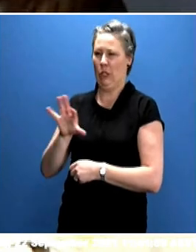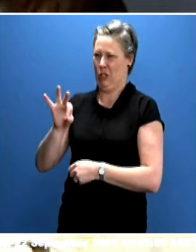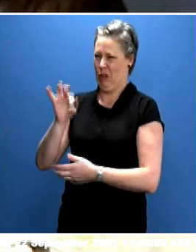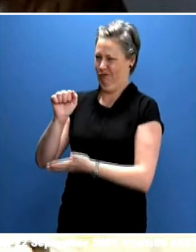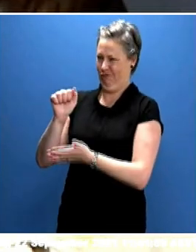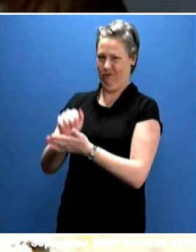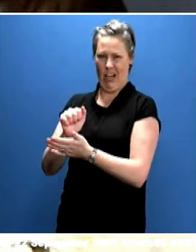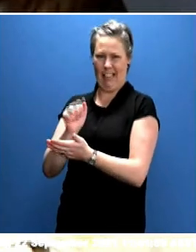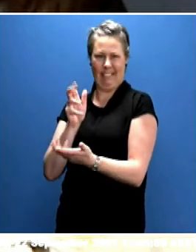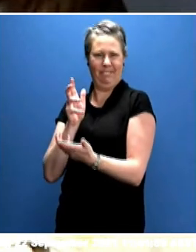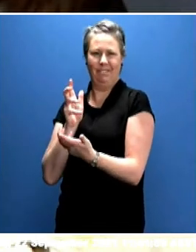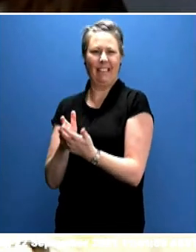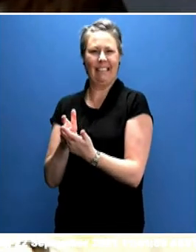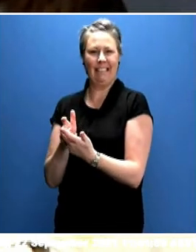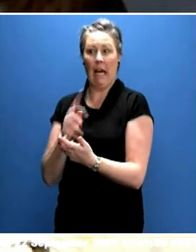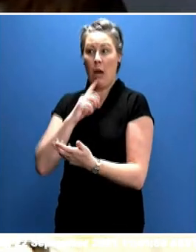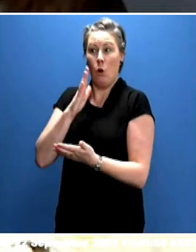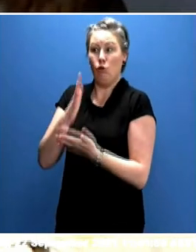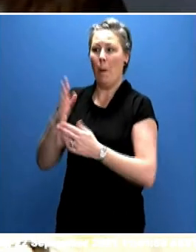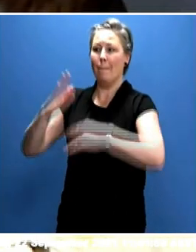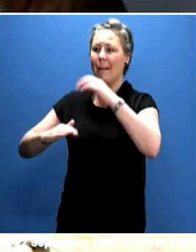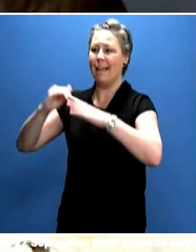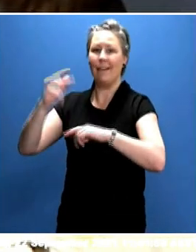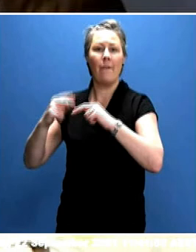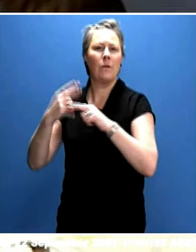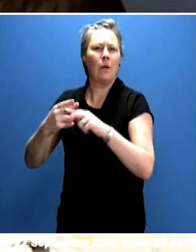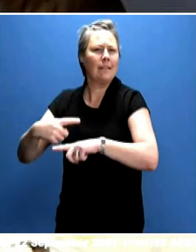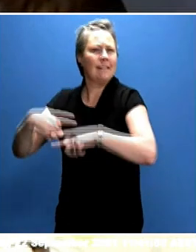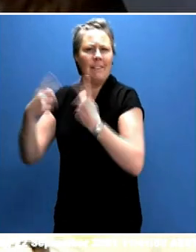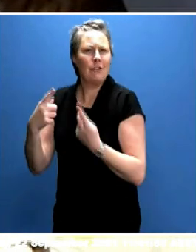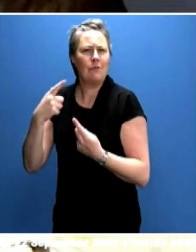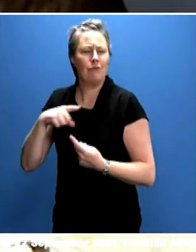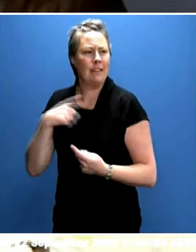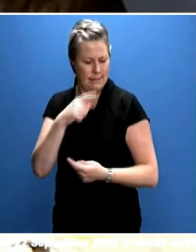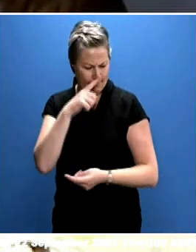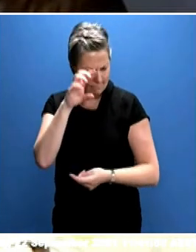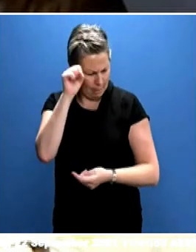We were told it was built for a different purpose. I can't remember what it was, but I think it may have been